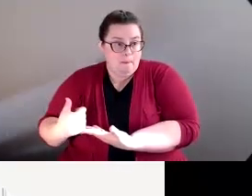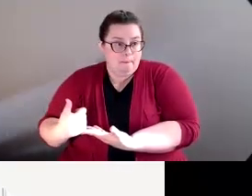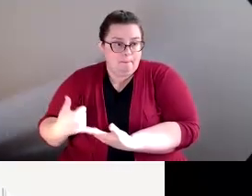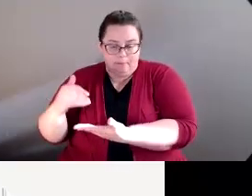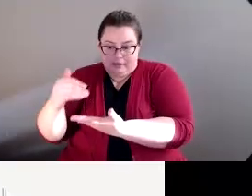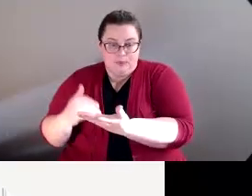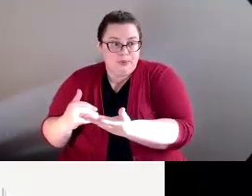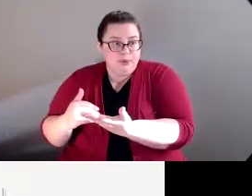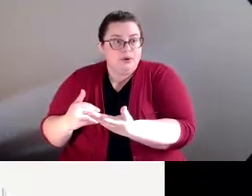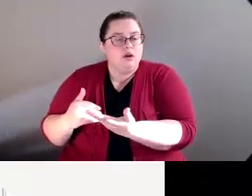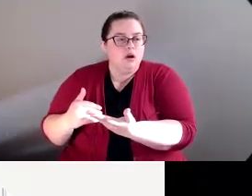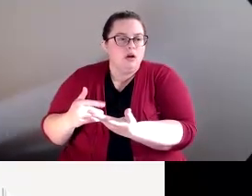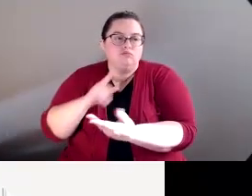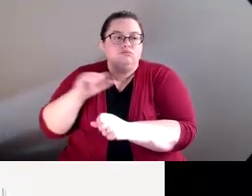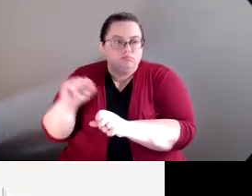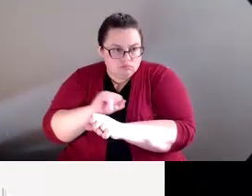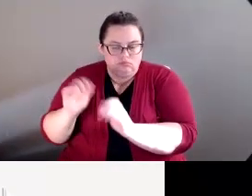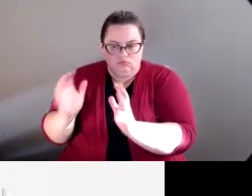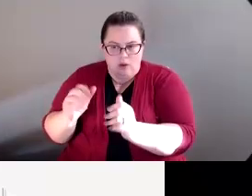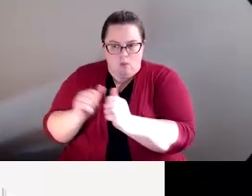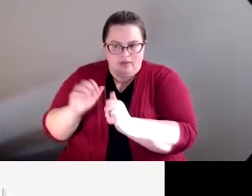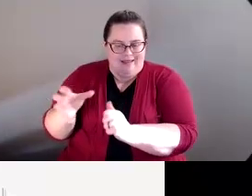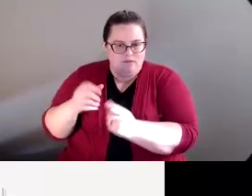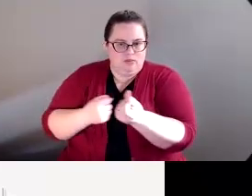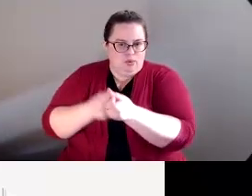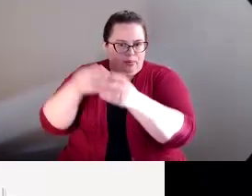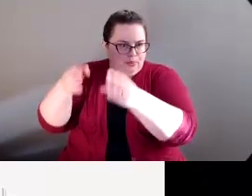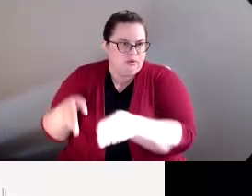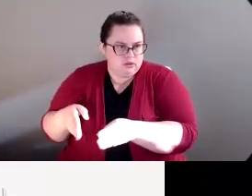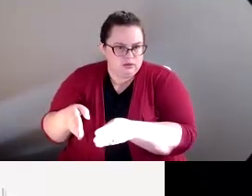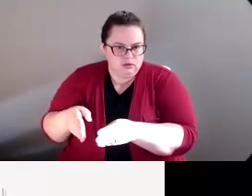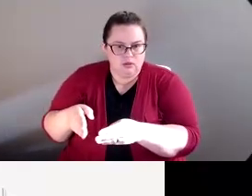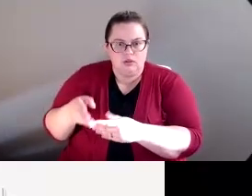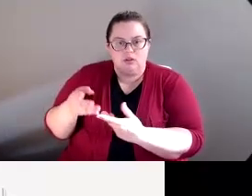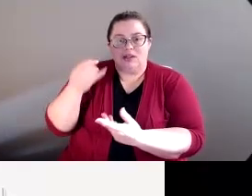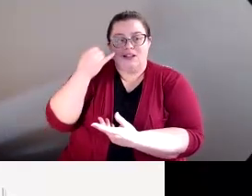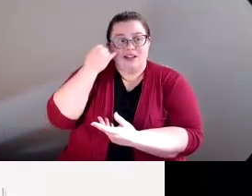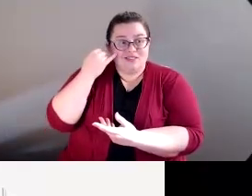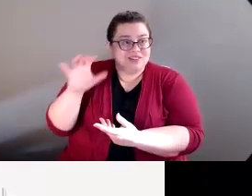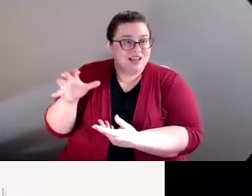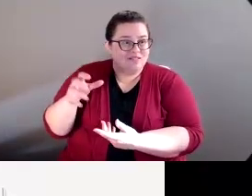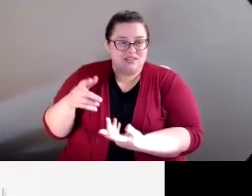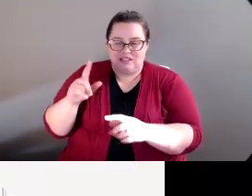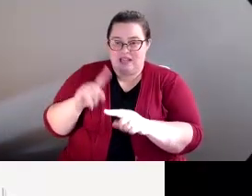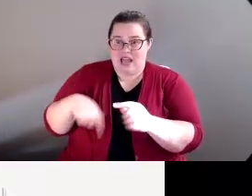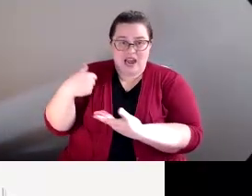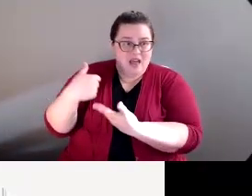to Canvas, a Canvas support person. If Canvas is unable to assist or maybe it's,